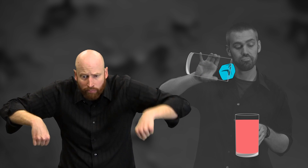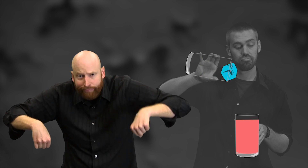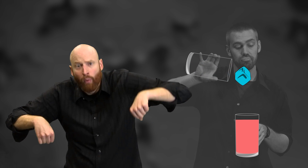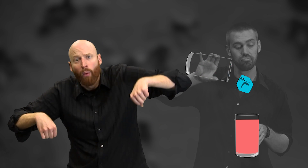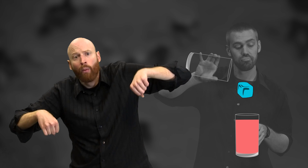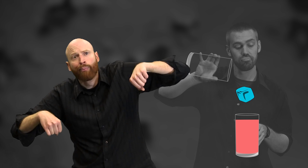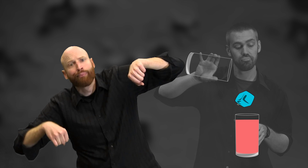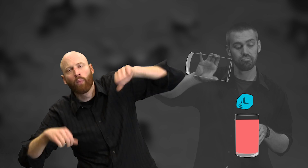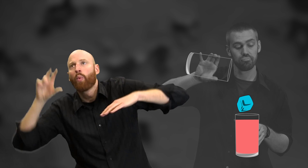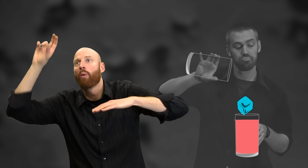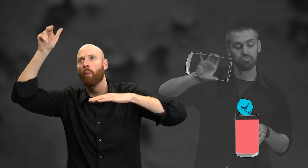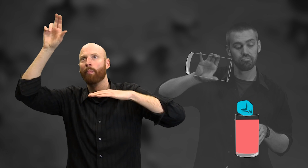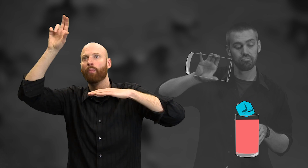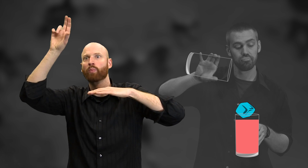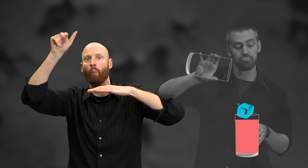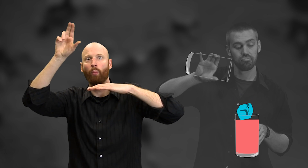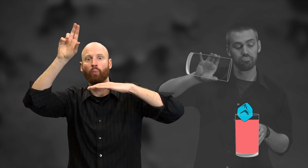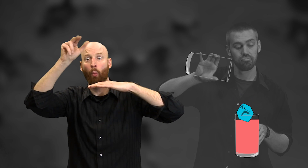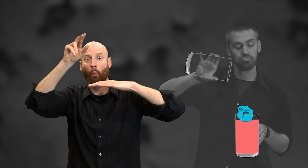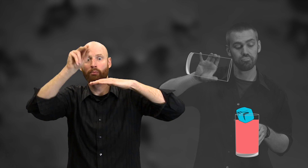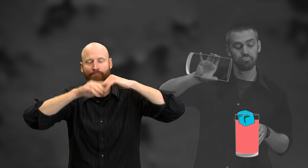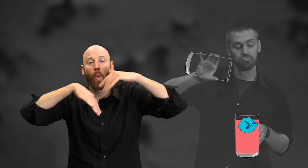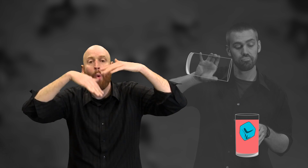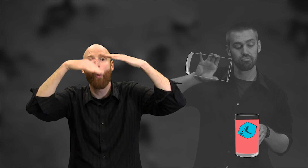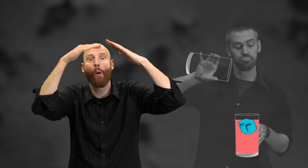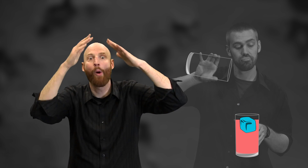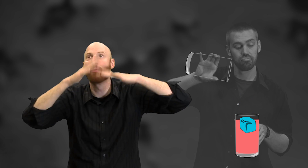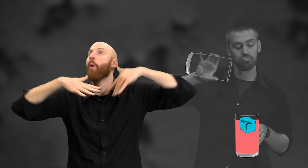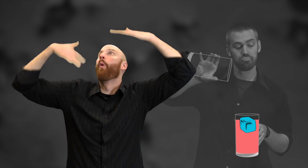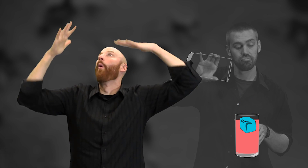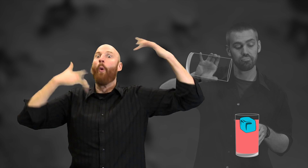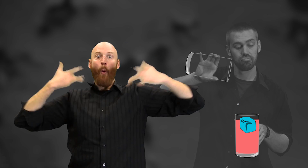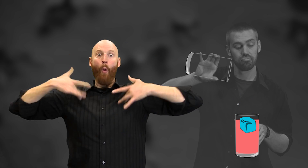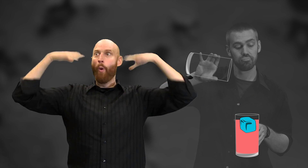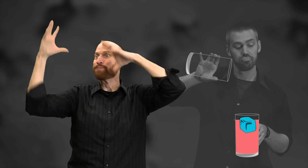and cannon balls into hot water's cup. Oh boy there you go! Here you go!!